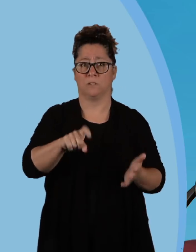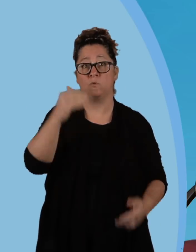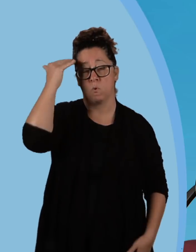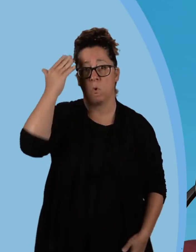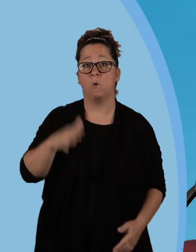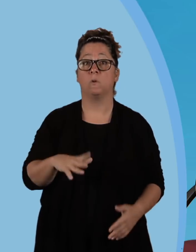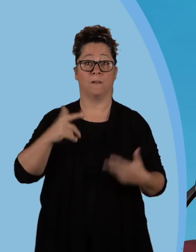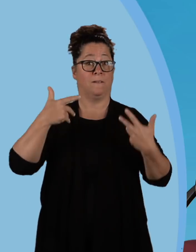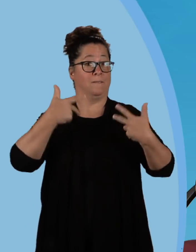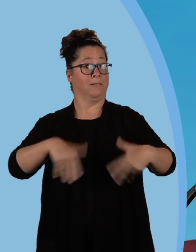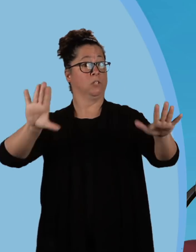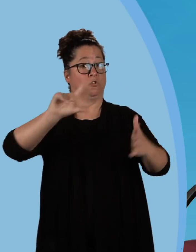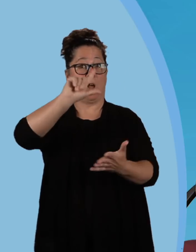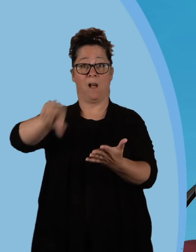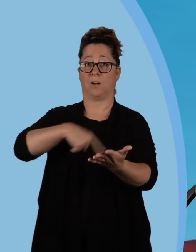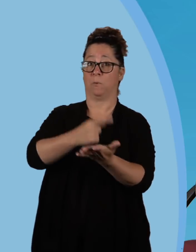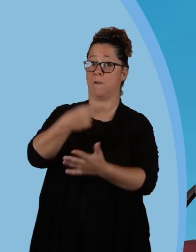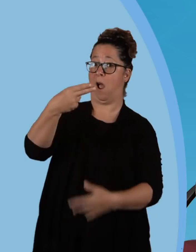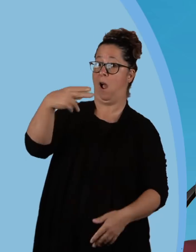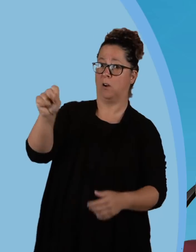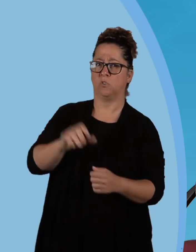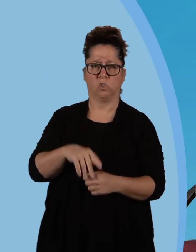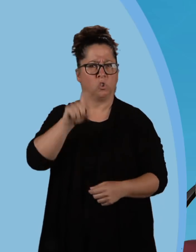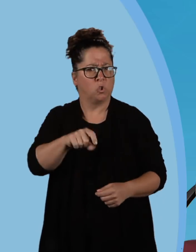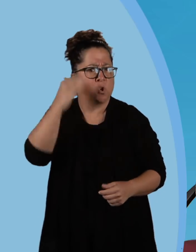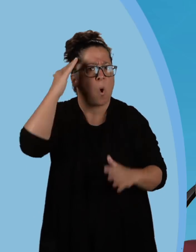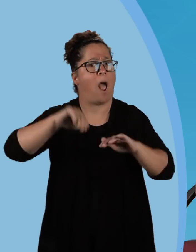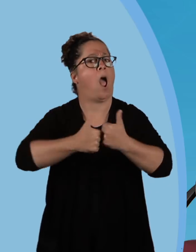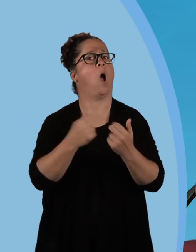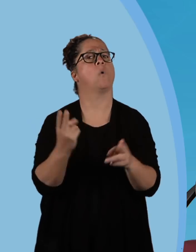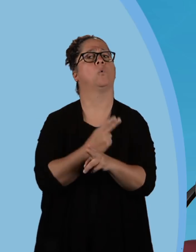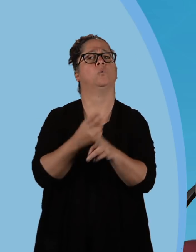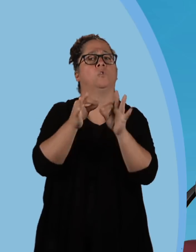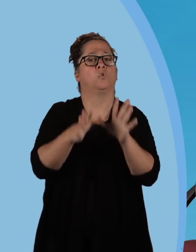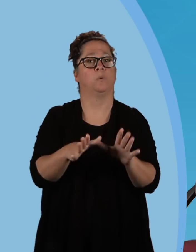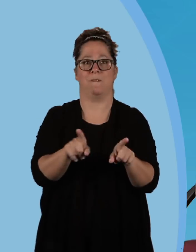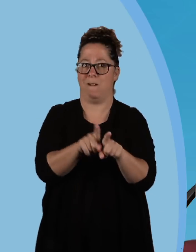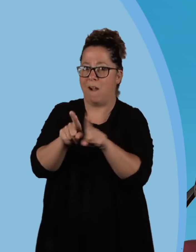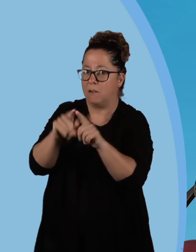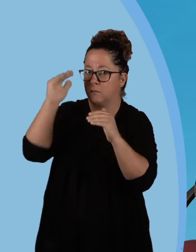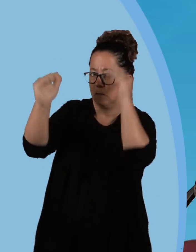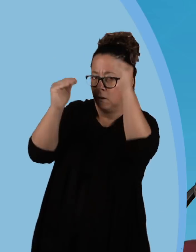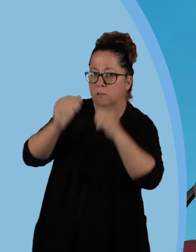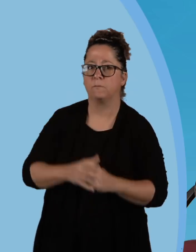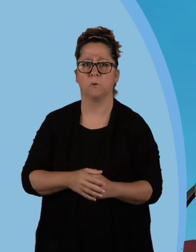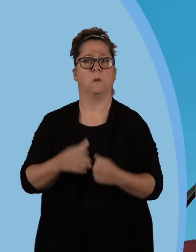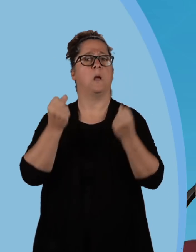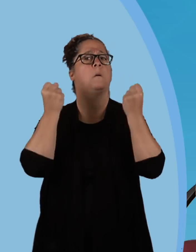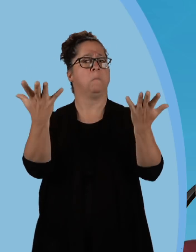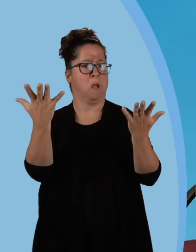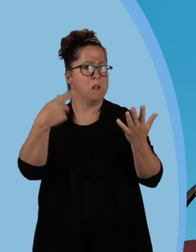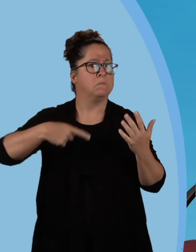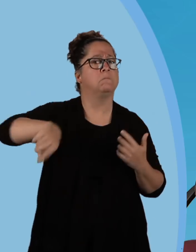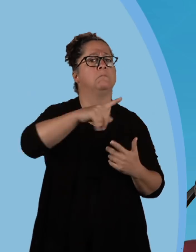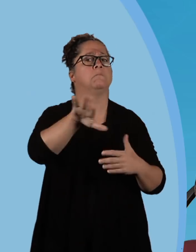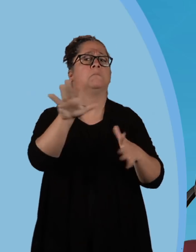deaf and hard of hearing students really need to know, by the time they graduate from high school,